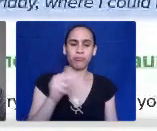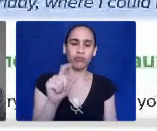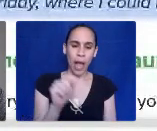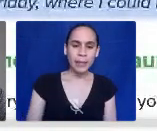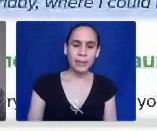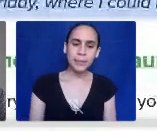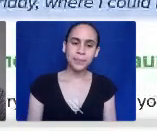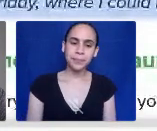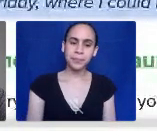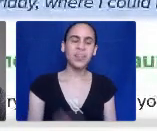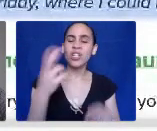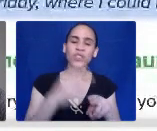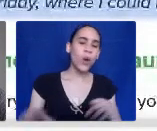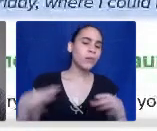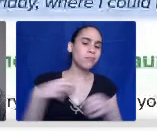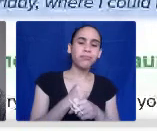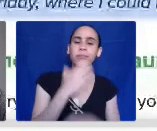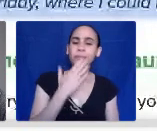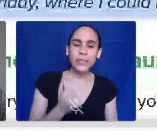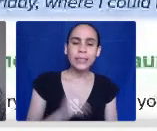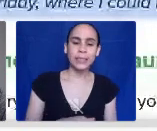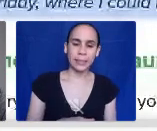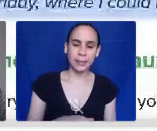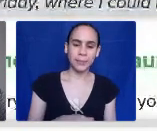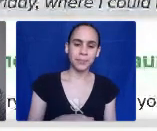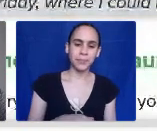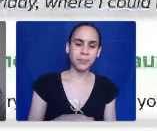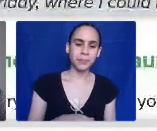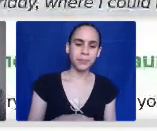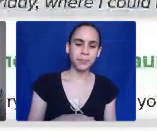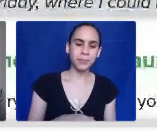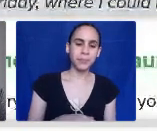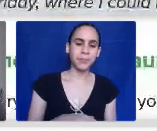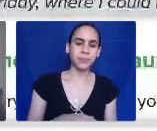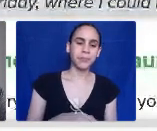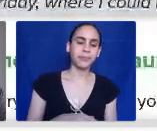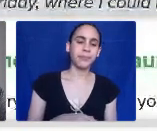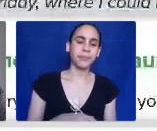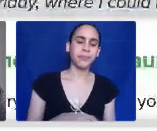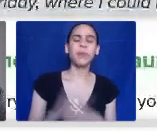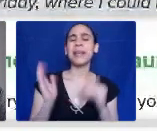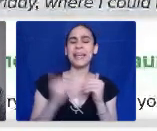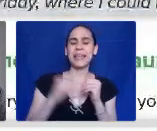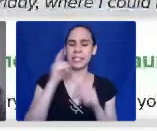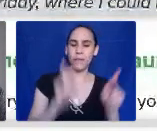it's just short and sweet right um but make it make it easy for people to say yes right